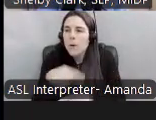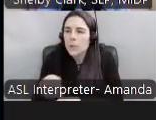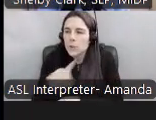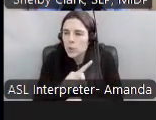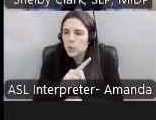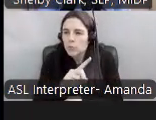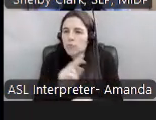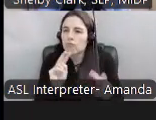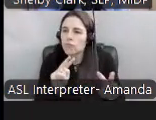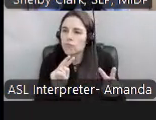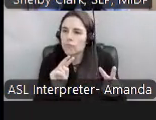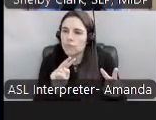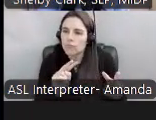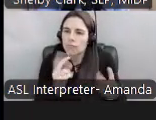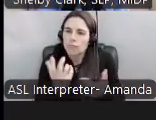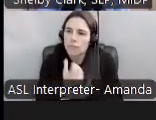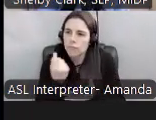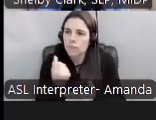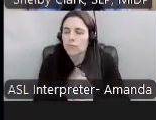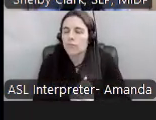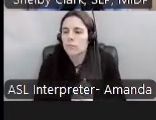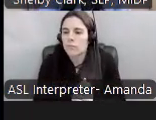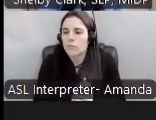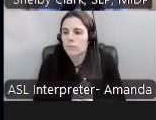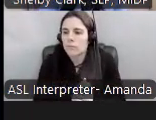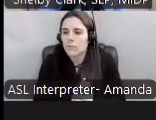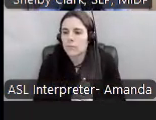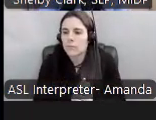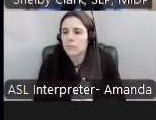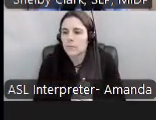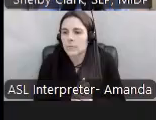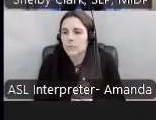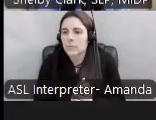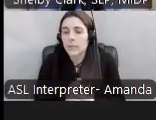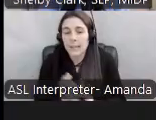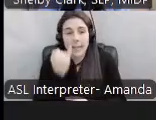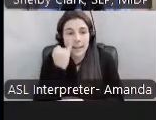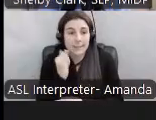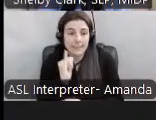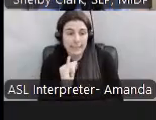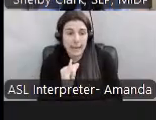out, because I know, like, if you're like me, some of the